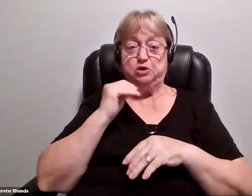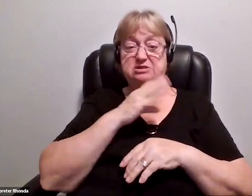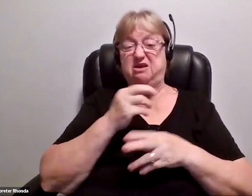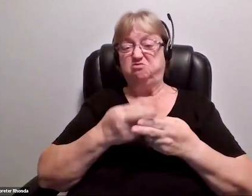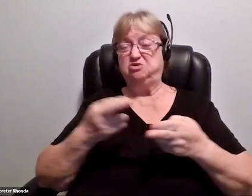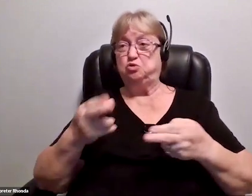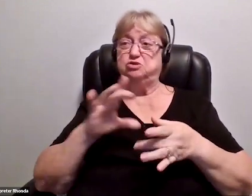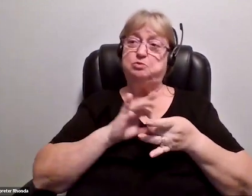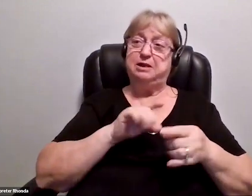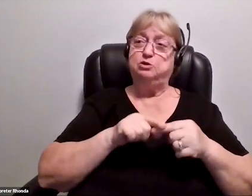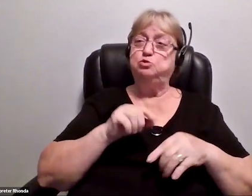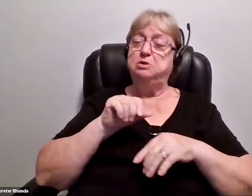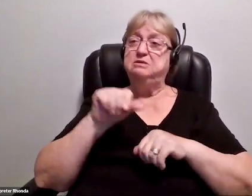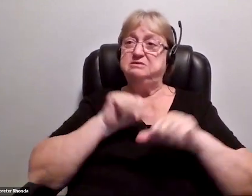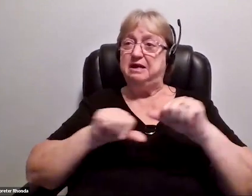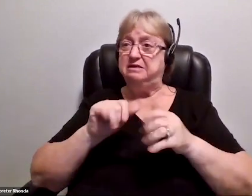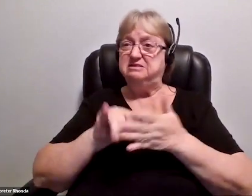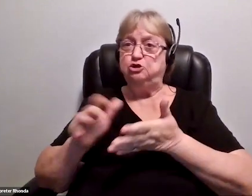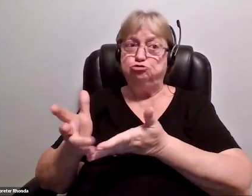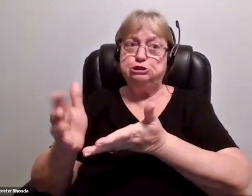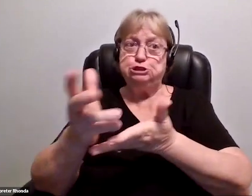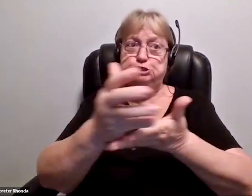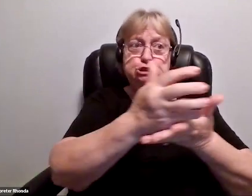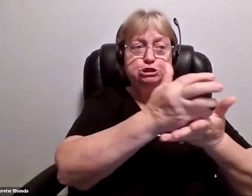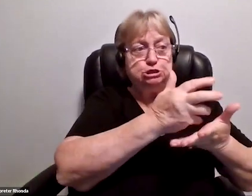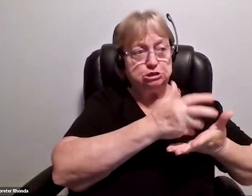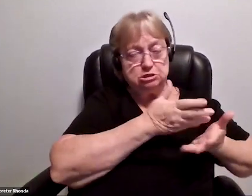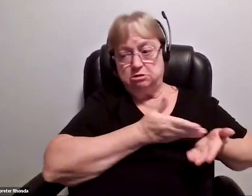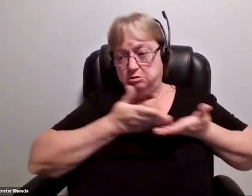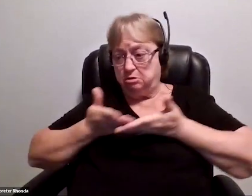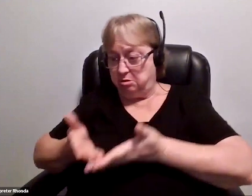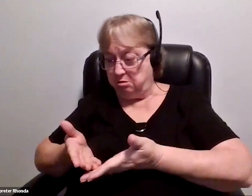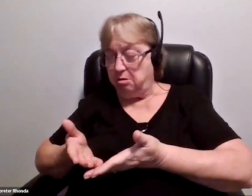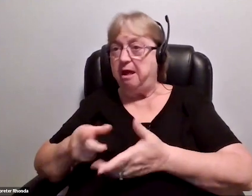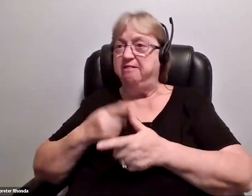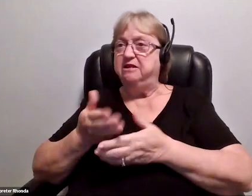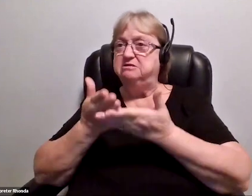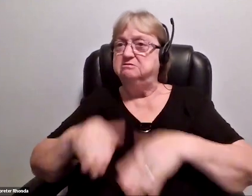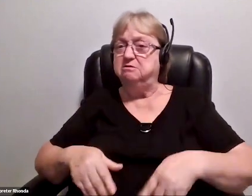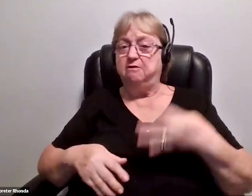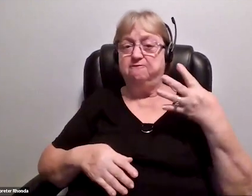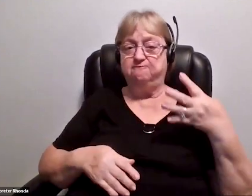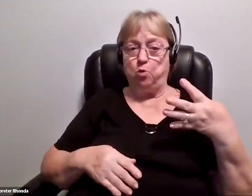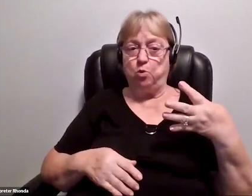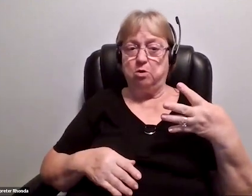throughout life are carried. It is divided into four pockets. What do you know about science?